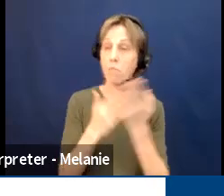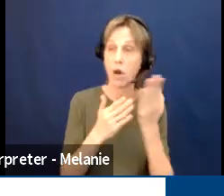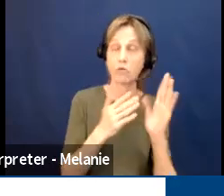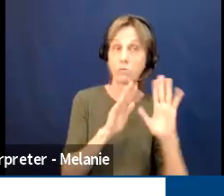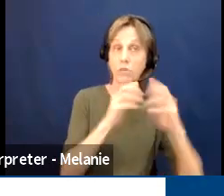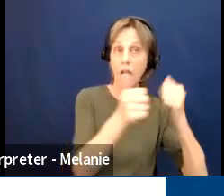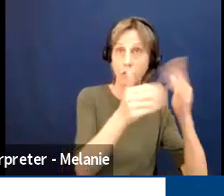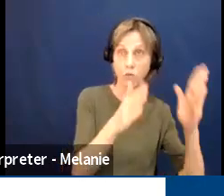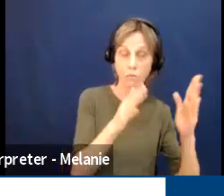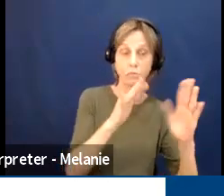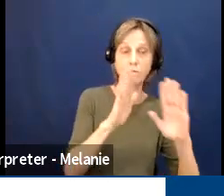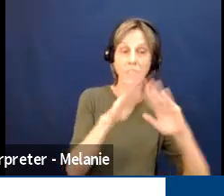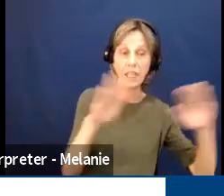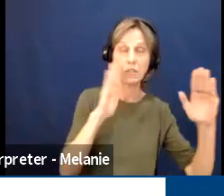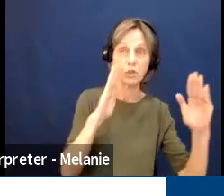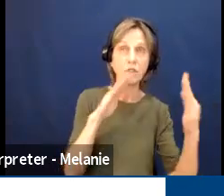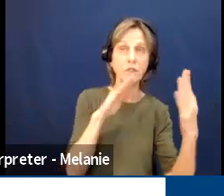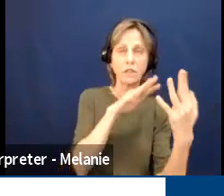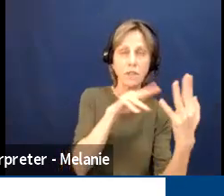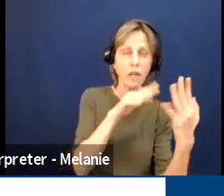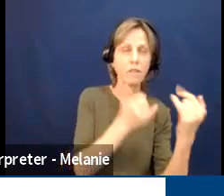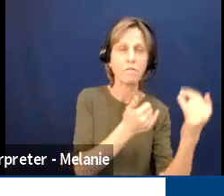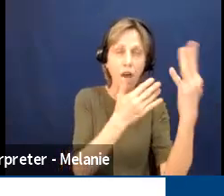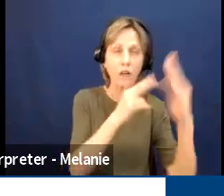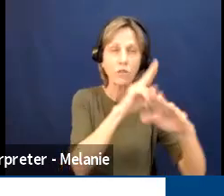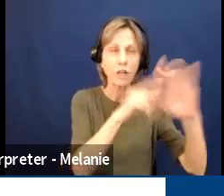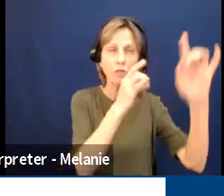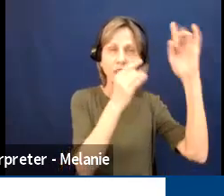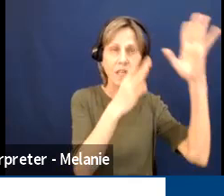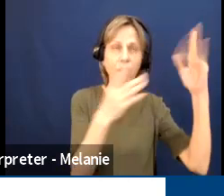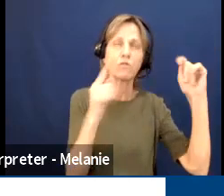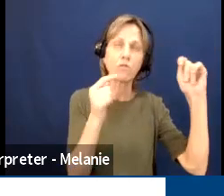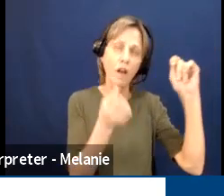disasters try to understand them and understand the issues that are happening in their community